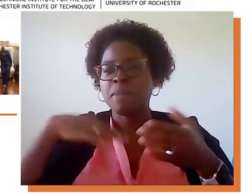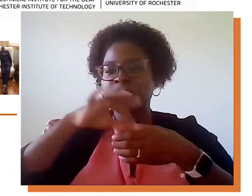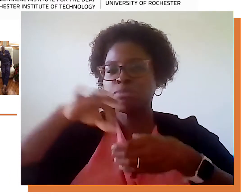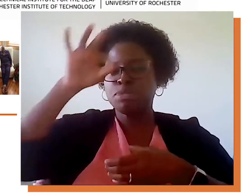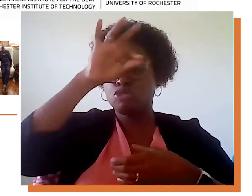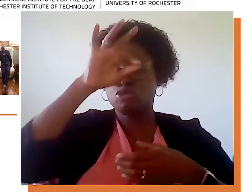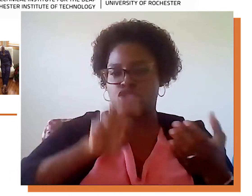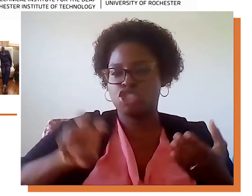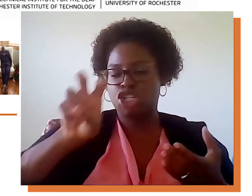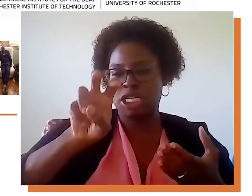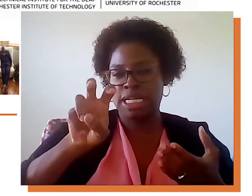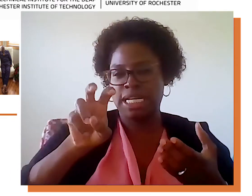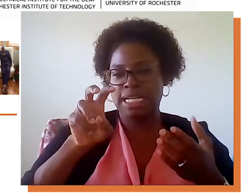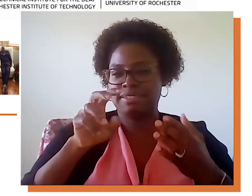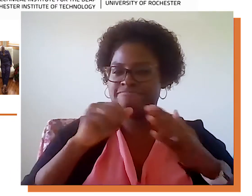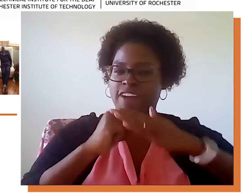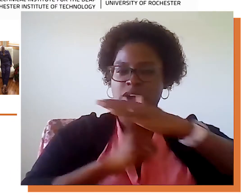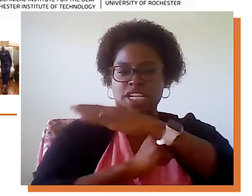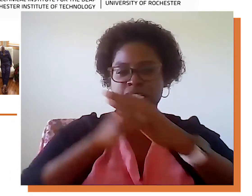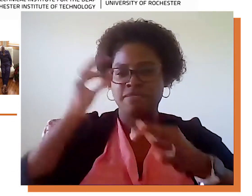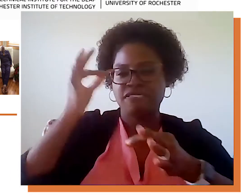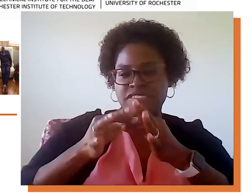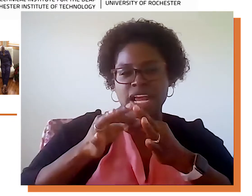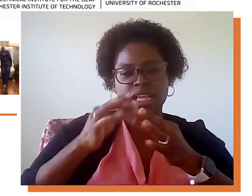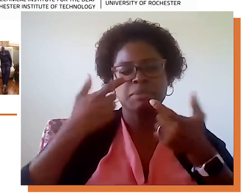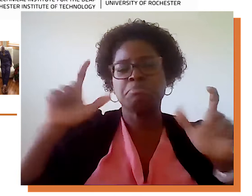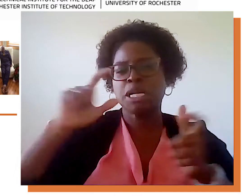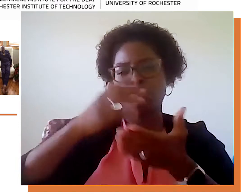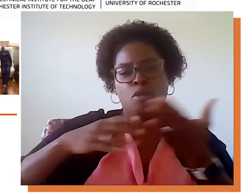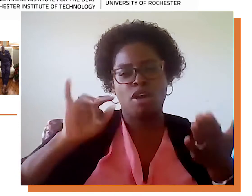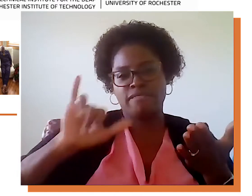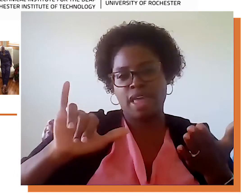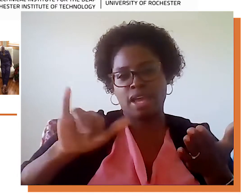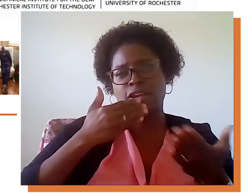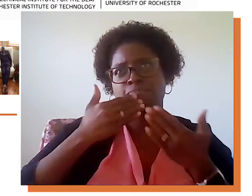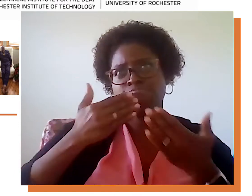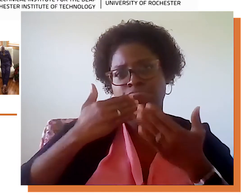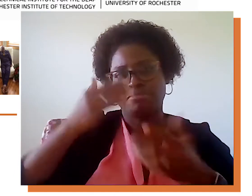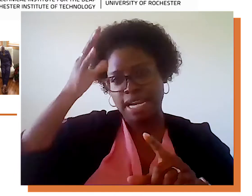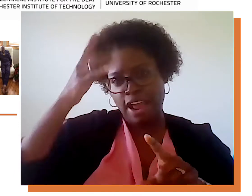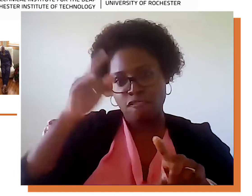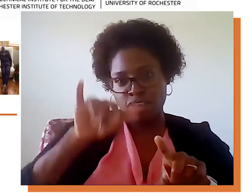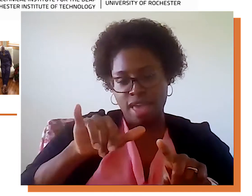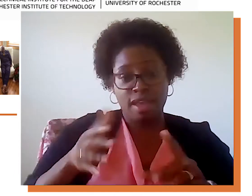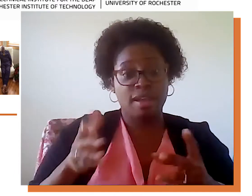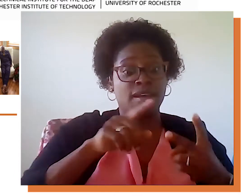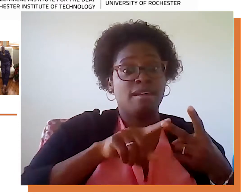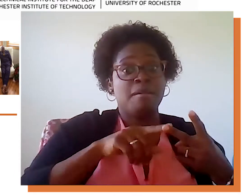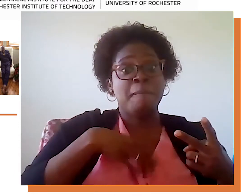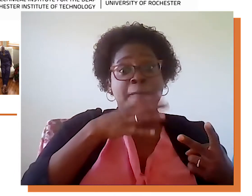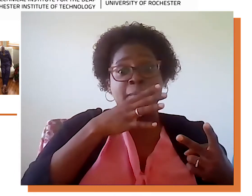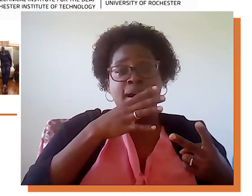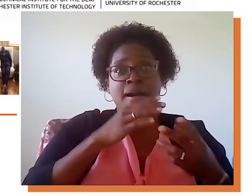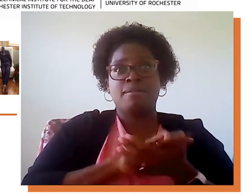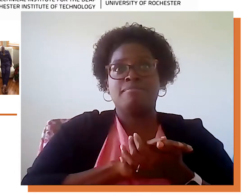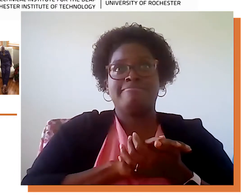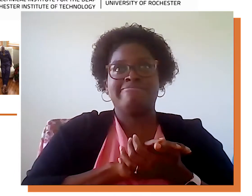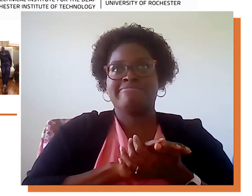And he was really an important, um, foundational for my faith and spiritual upbringing.